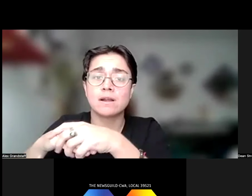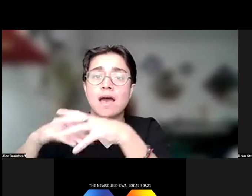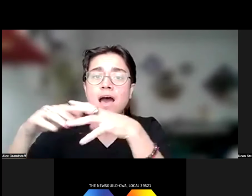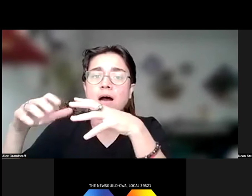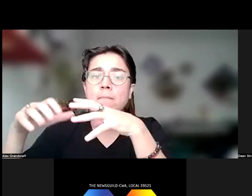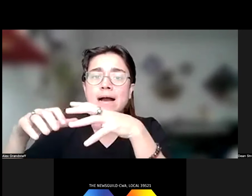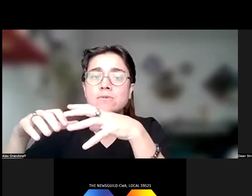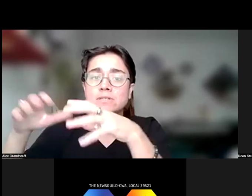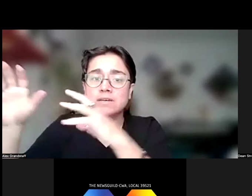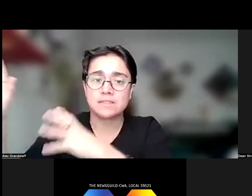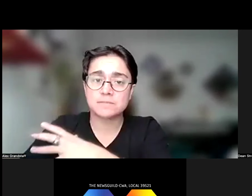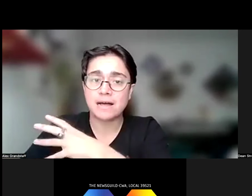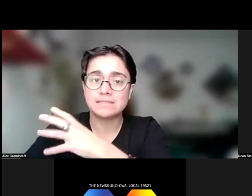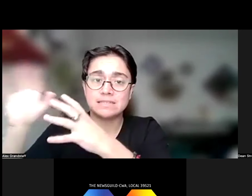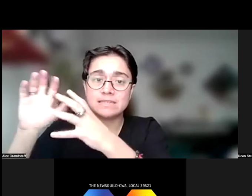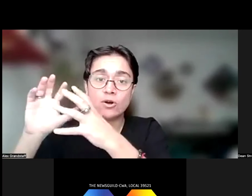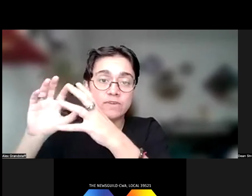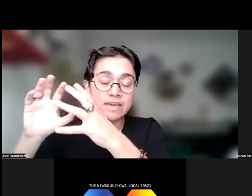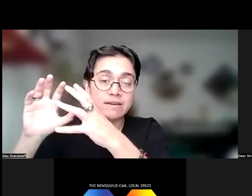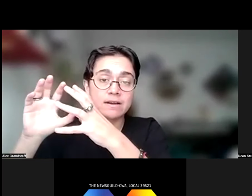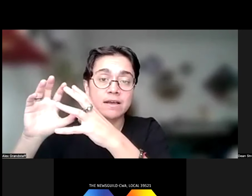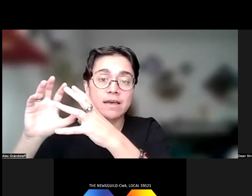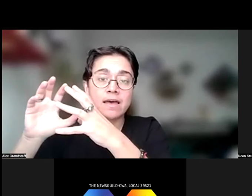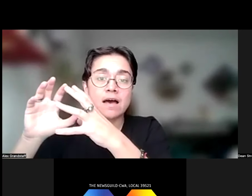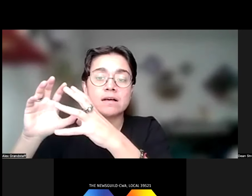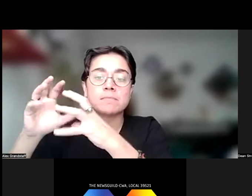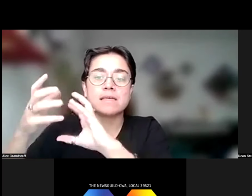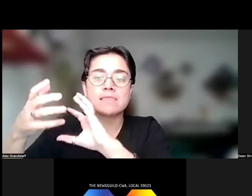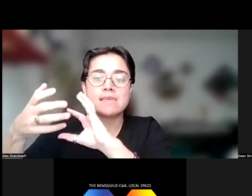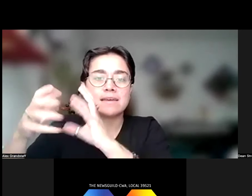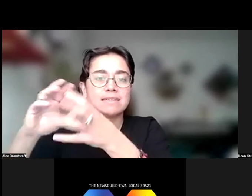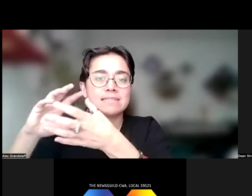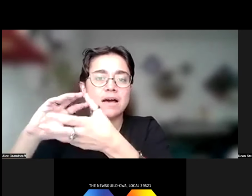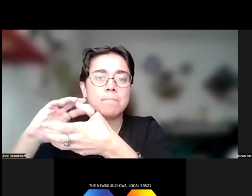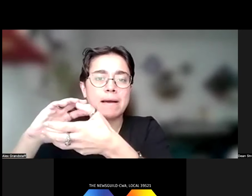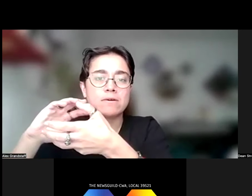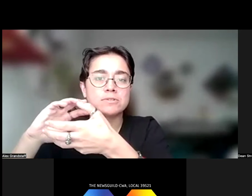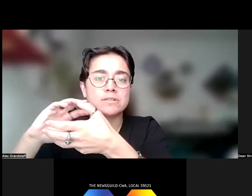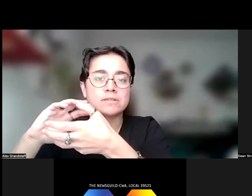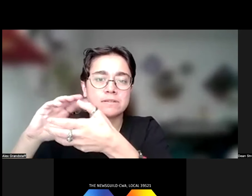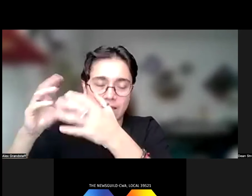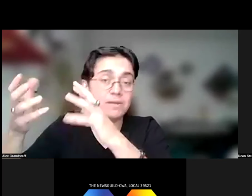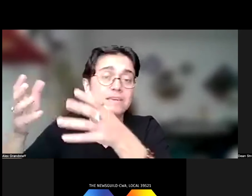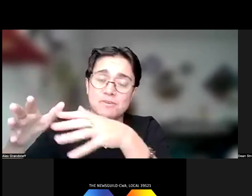(UNKNOWN TERM). We would like to talk